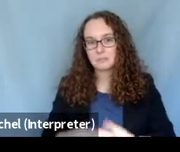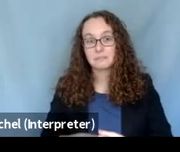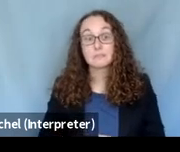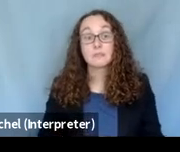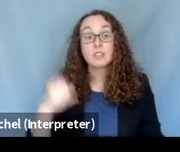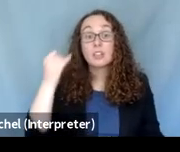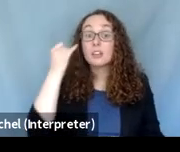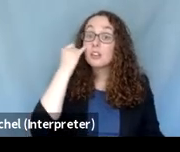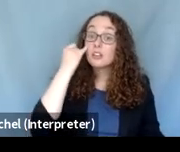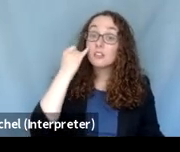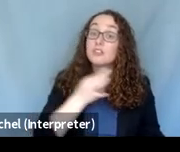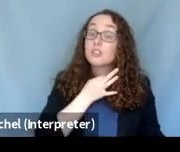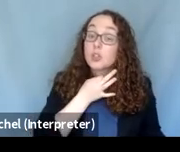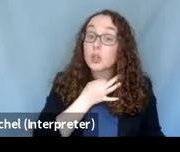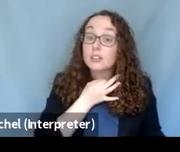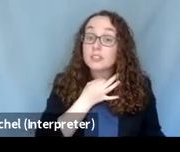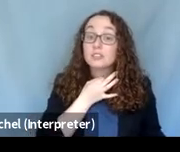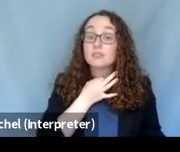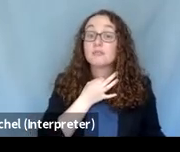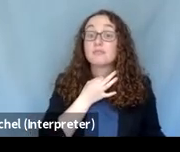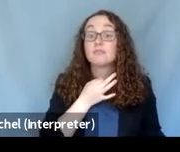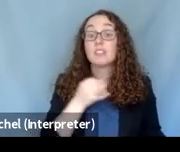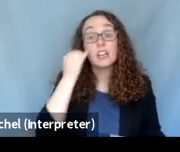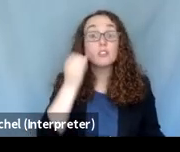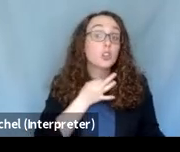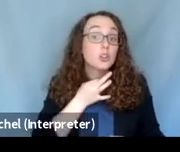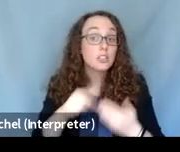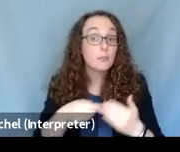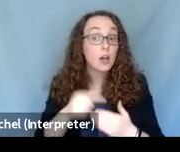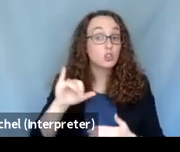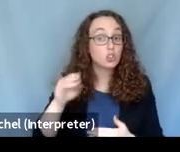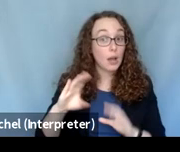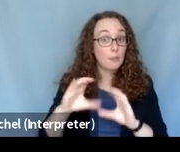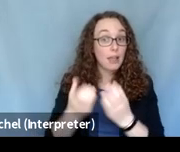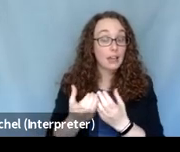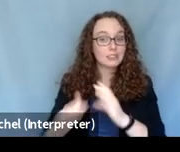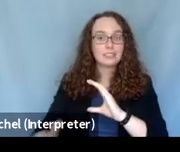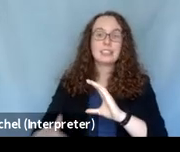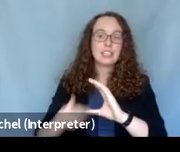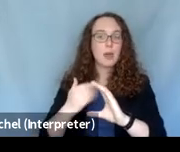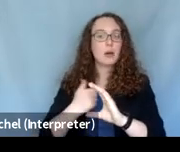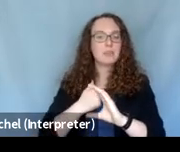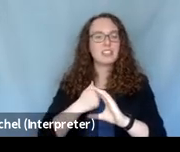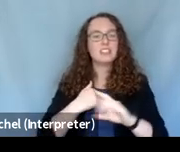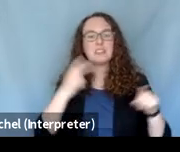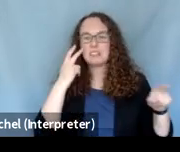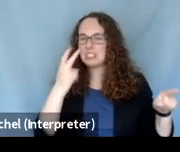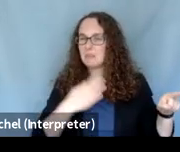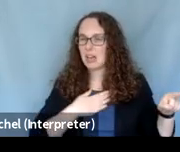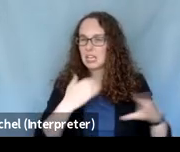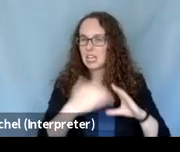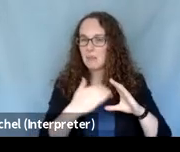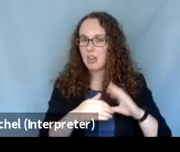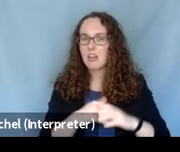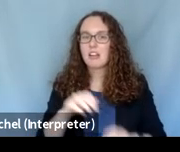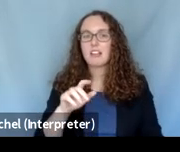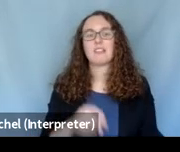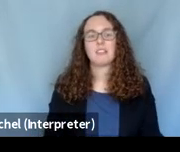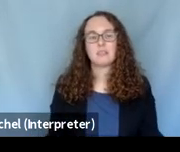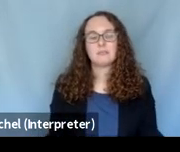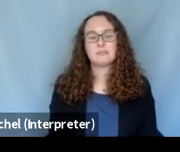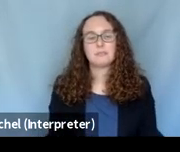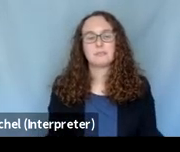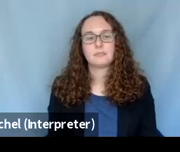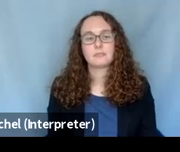at lily.hernandez@fresnocitycollege.edu